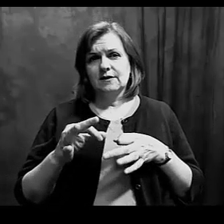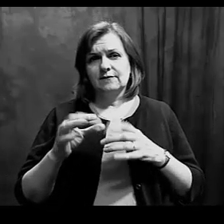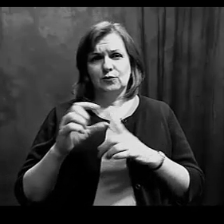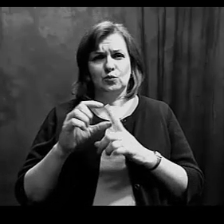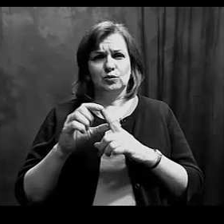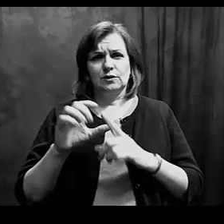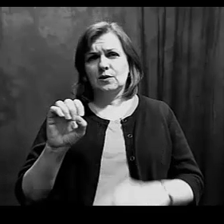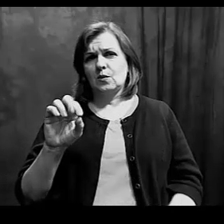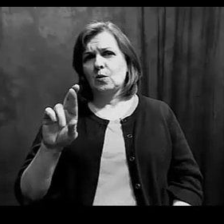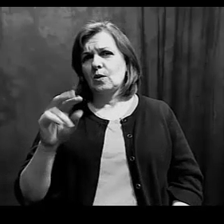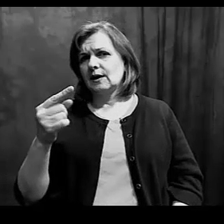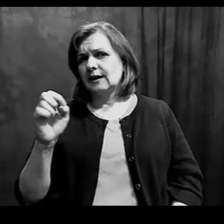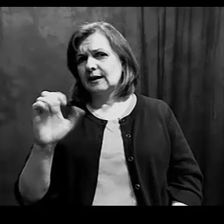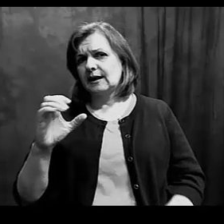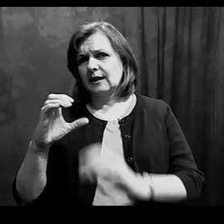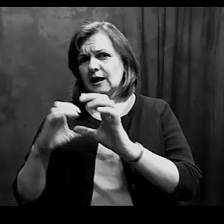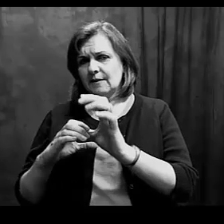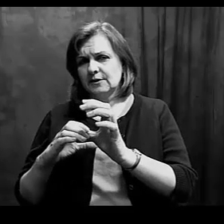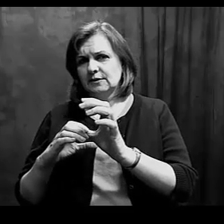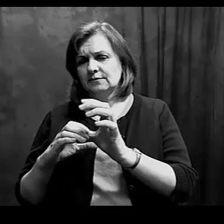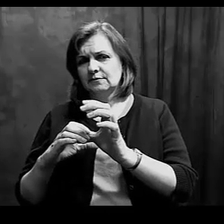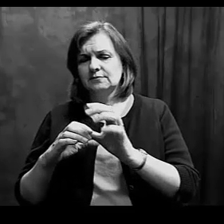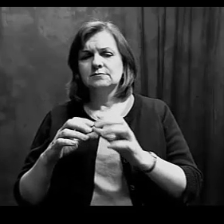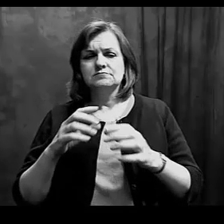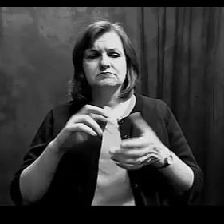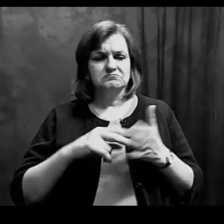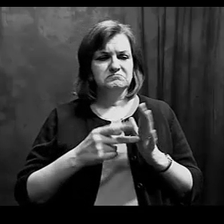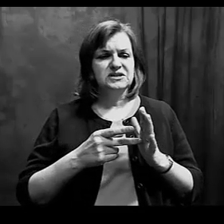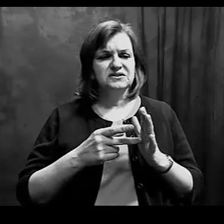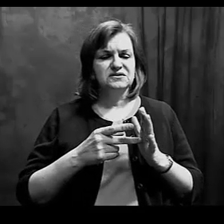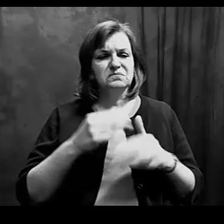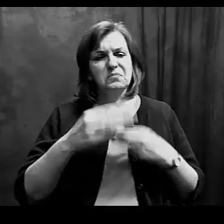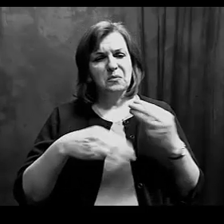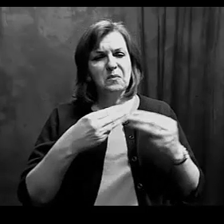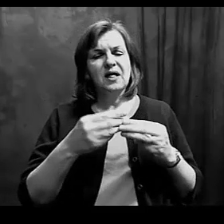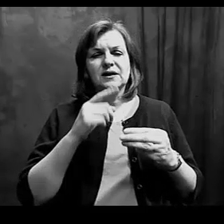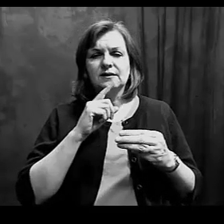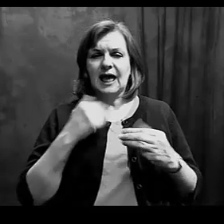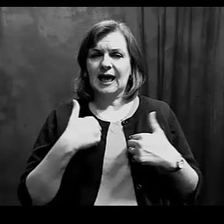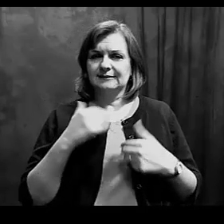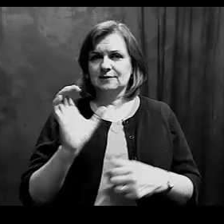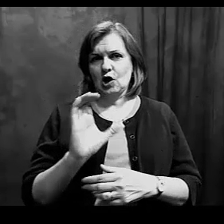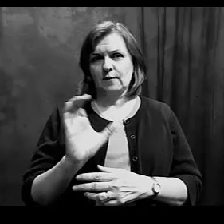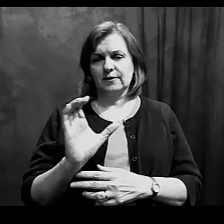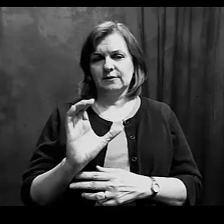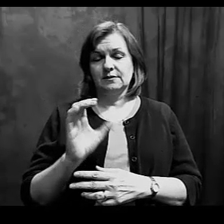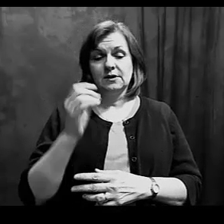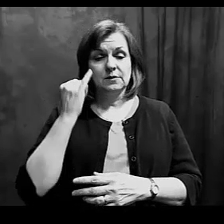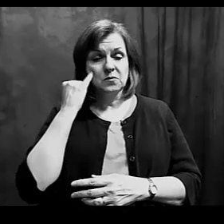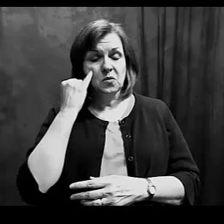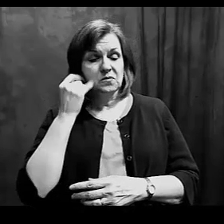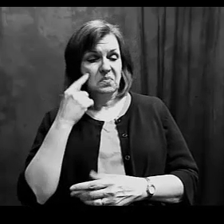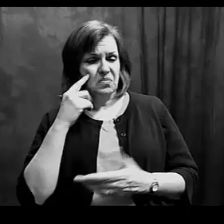the definitions of organic compounds look at whether or not the molecule is carbon based so if you wanna know whether not